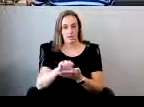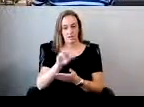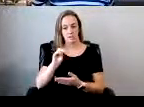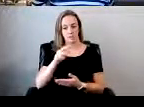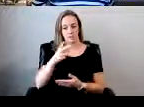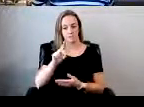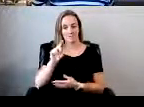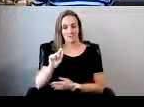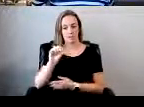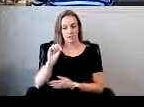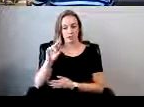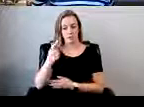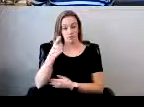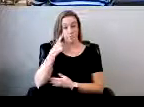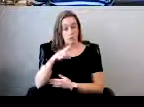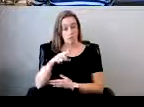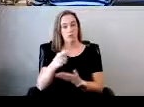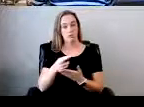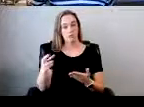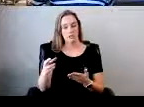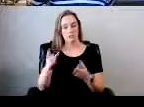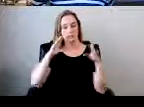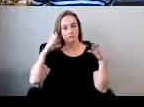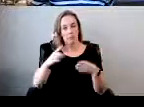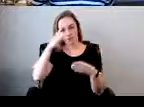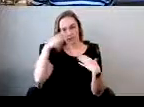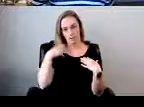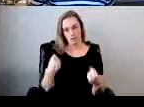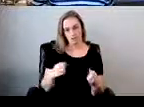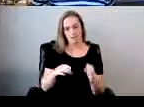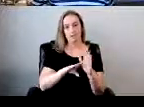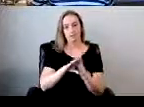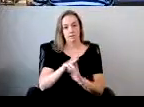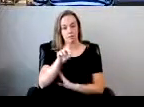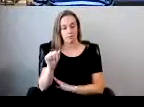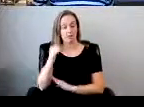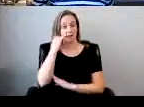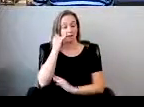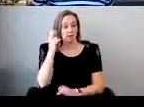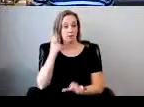to mental health and developmental disabilities. If you are joining us on Zoom, the controls are located